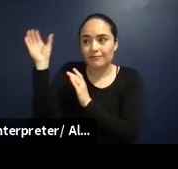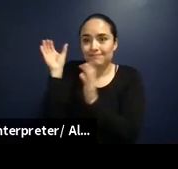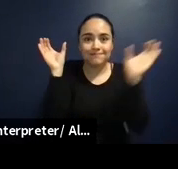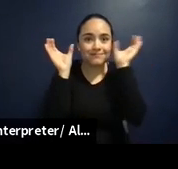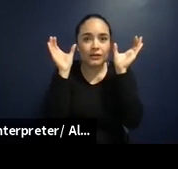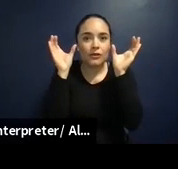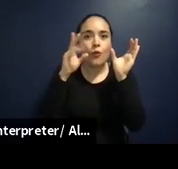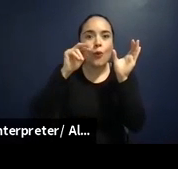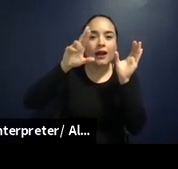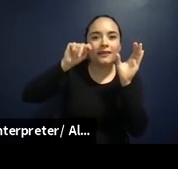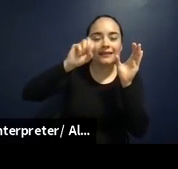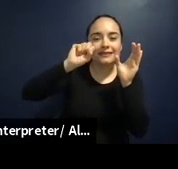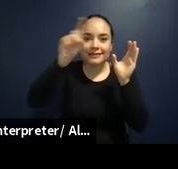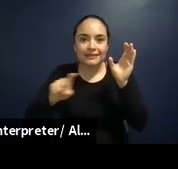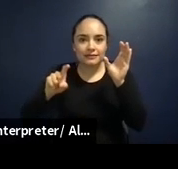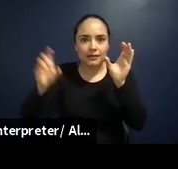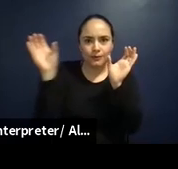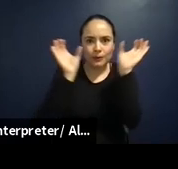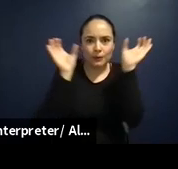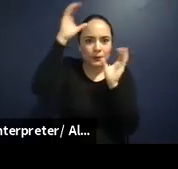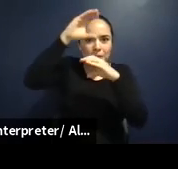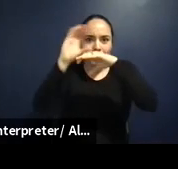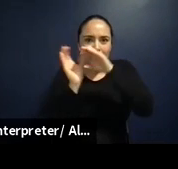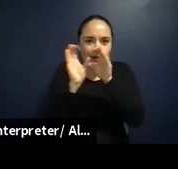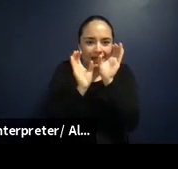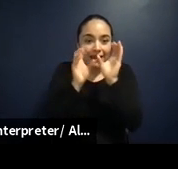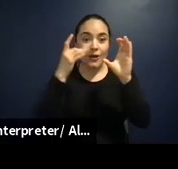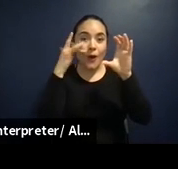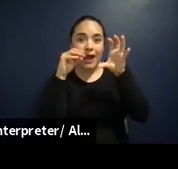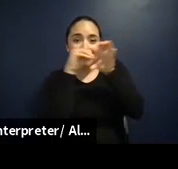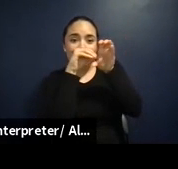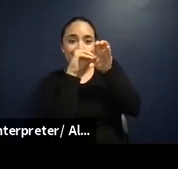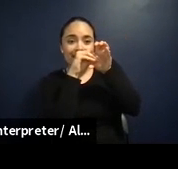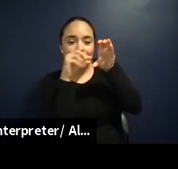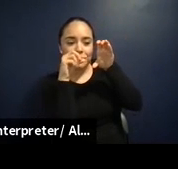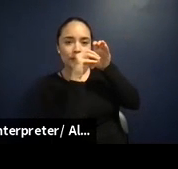the other grains there, but it can do crystallized as well. [Sarah]: So we usually don't see